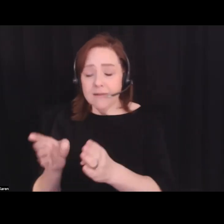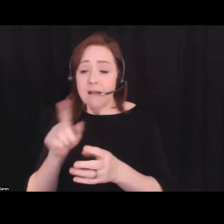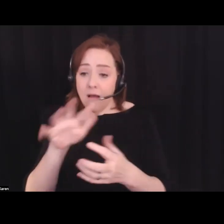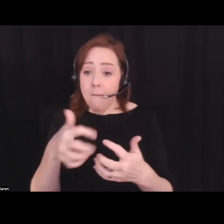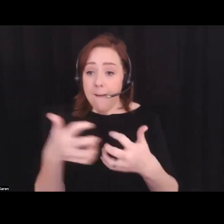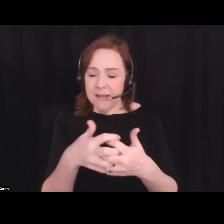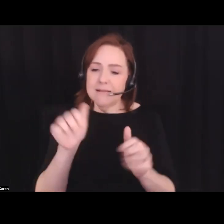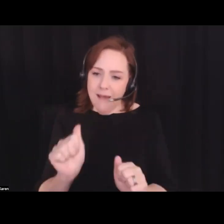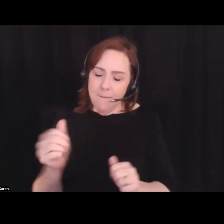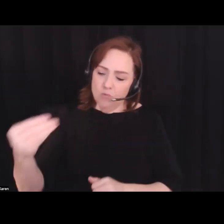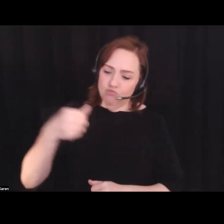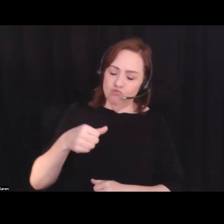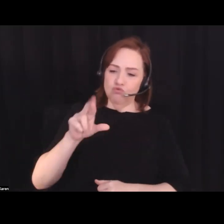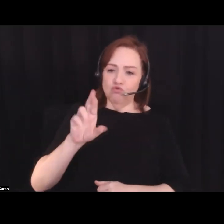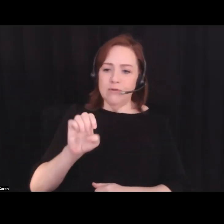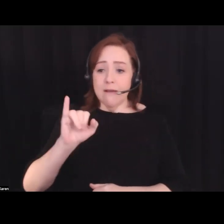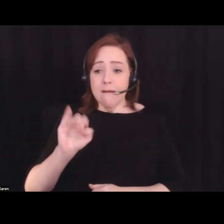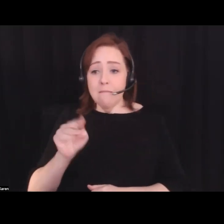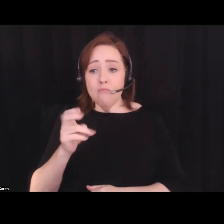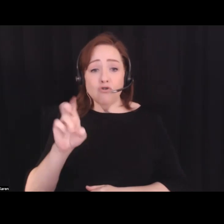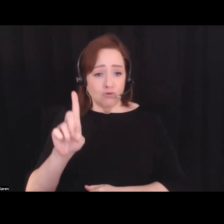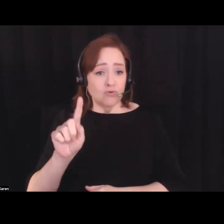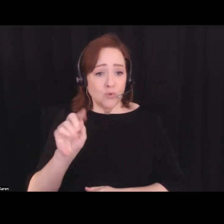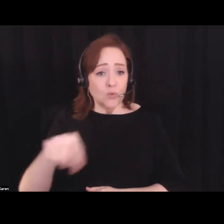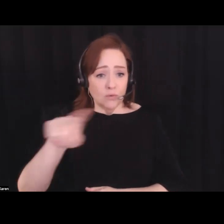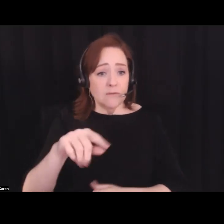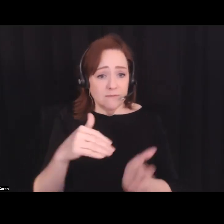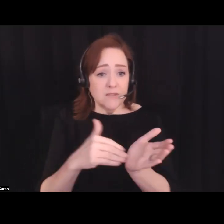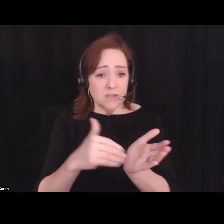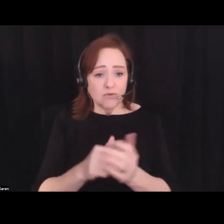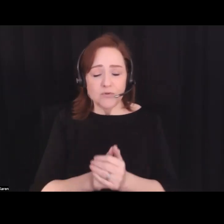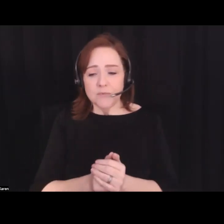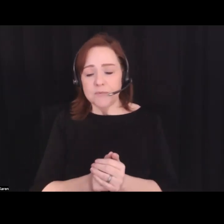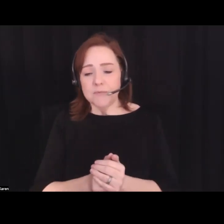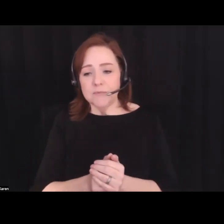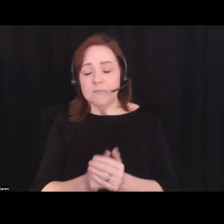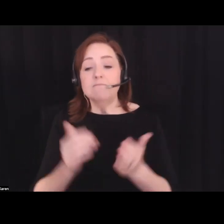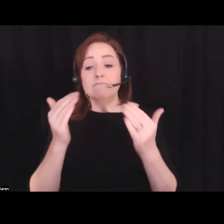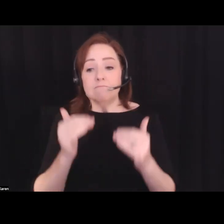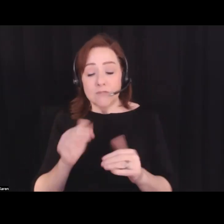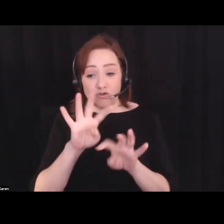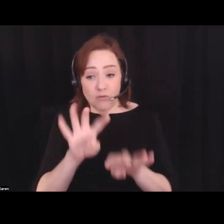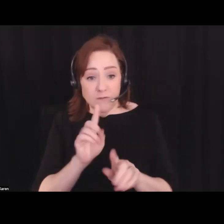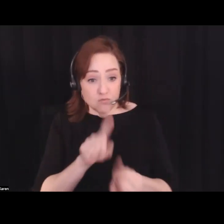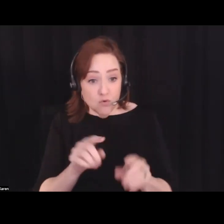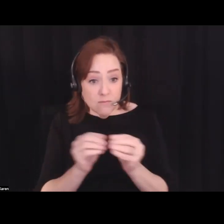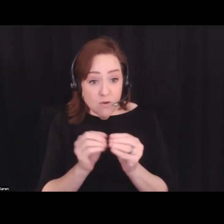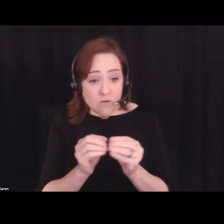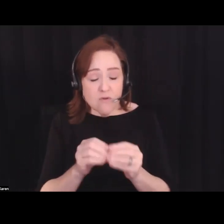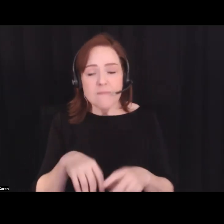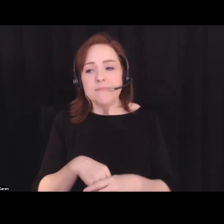reimbursed. the Physicians also have reported attempts to discharge people with disabilities